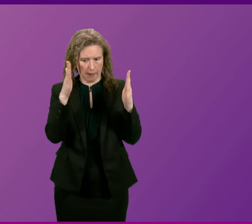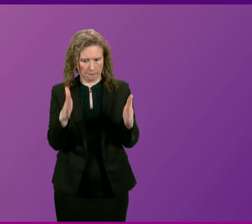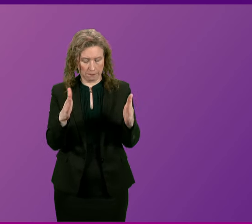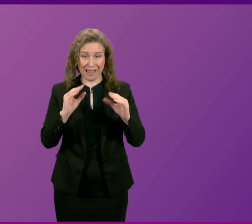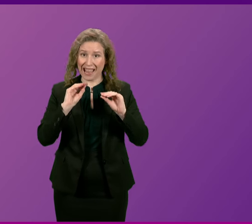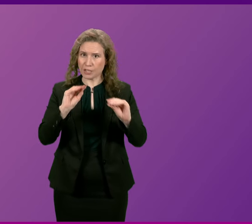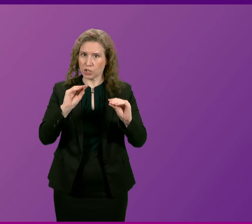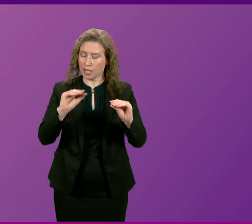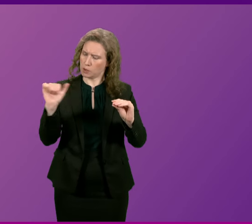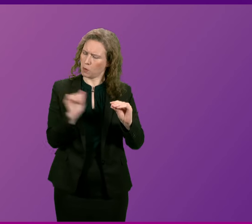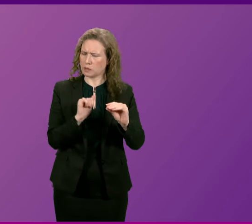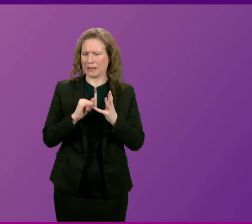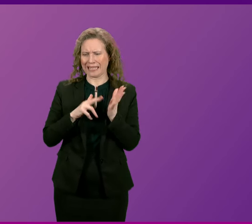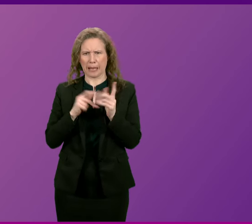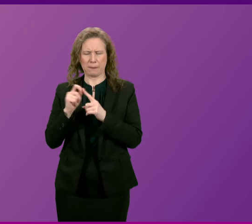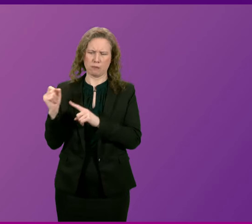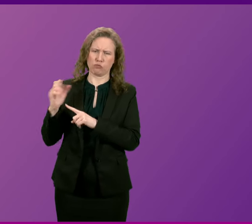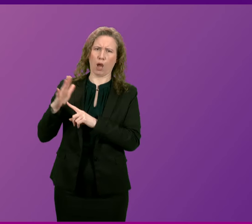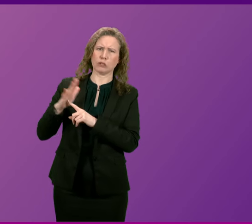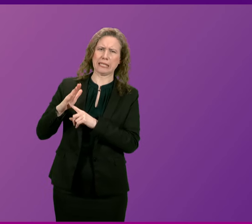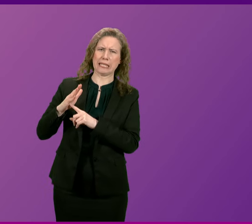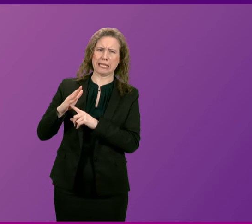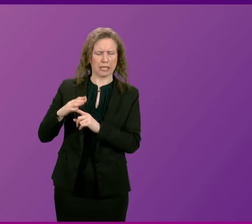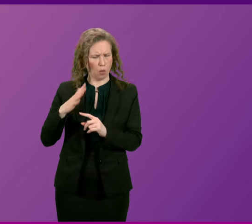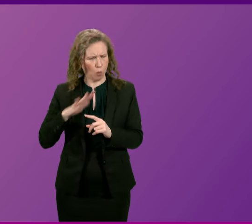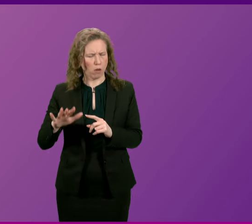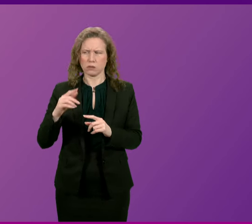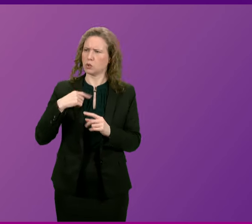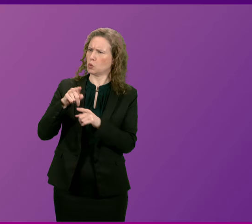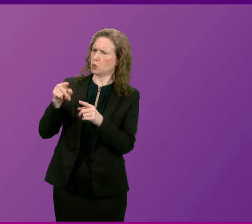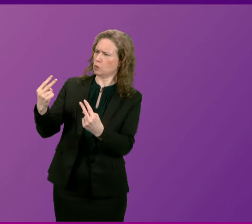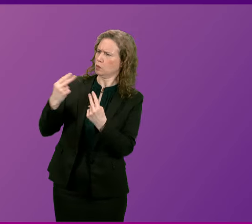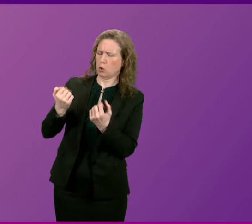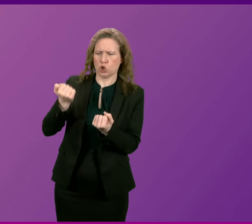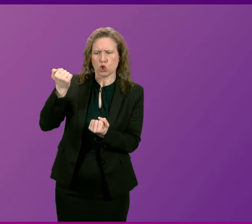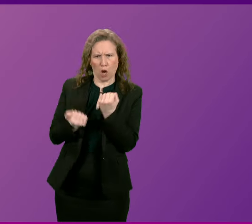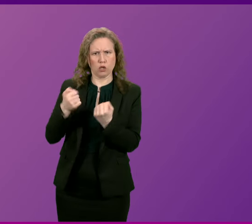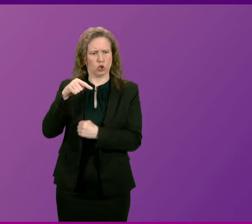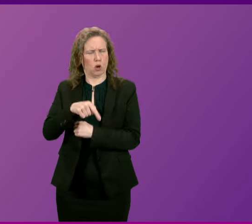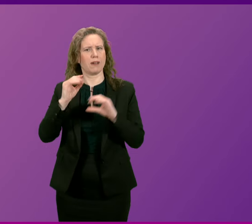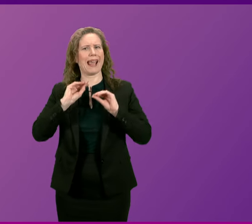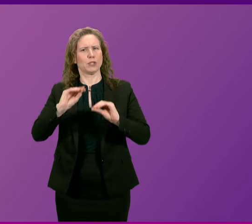to be the SNP’s top priority—it wanted to be judged on education. When he was